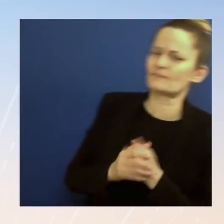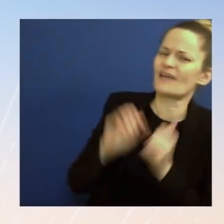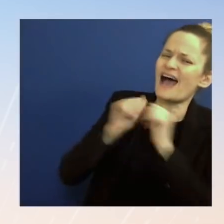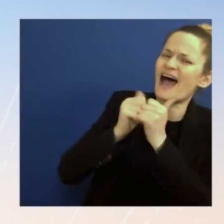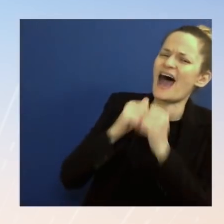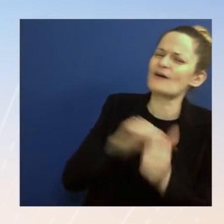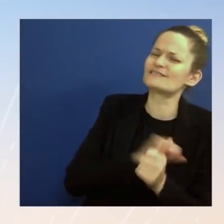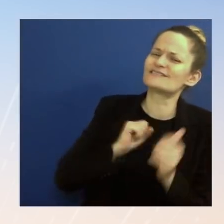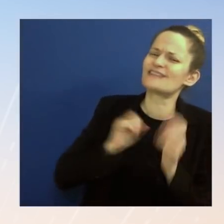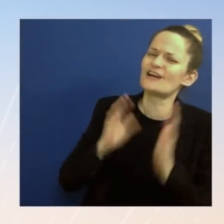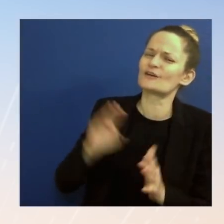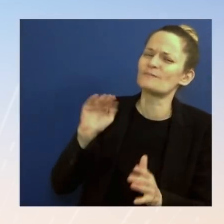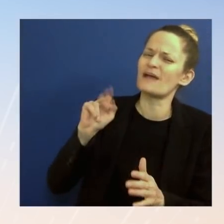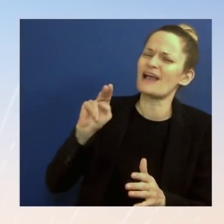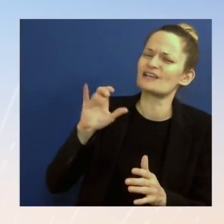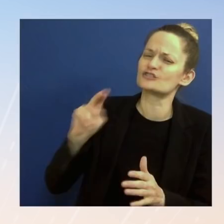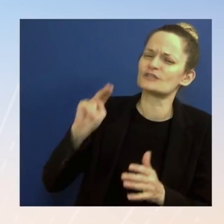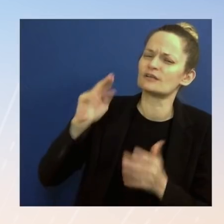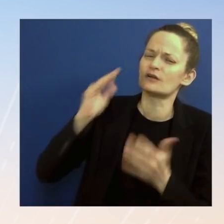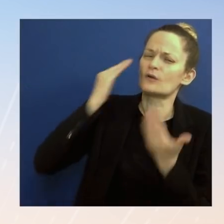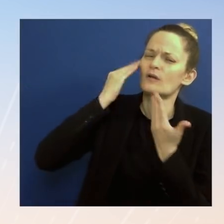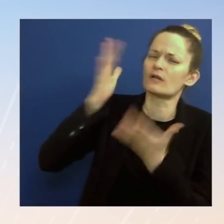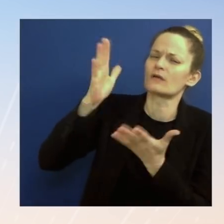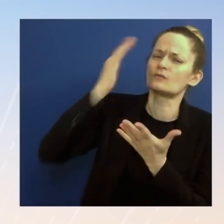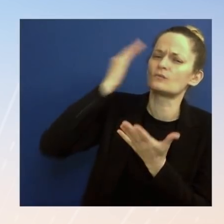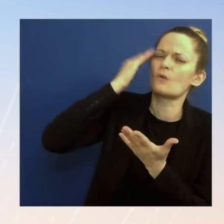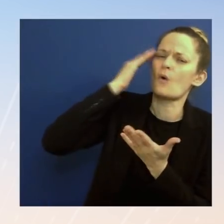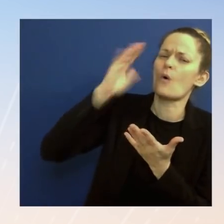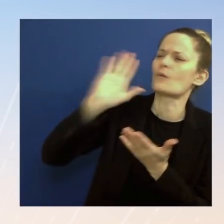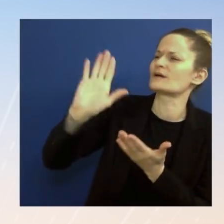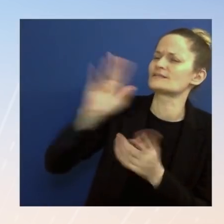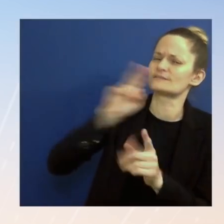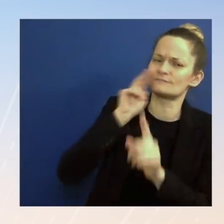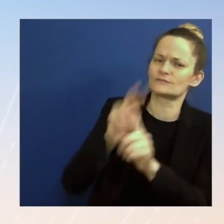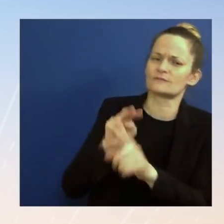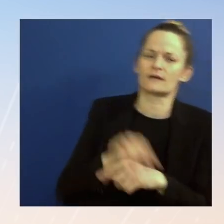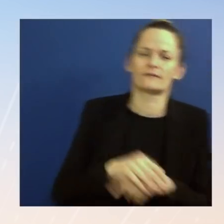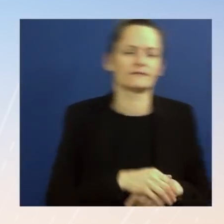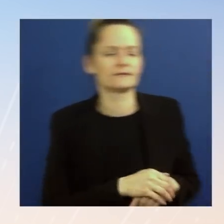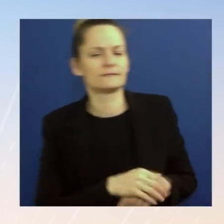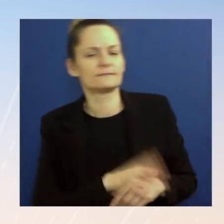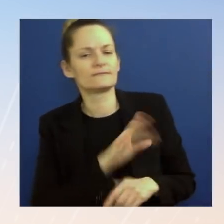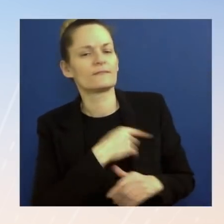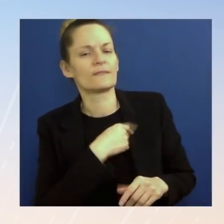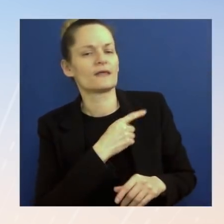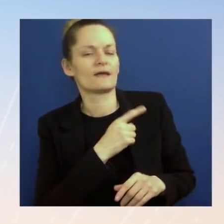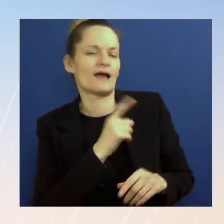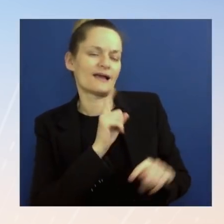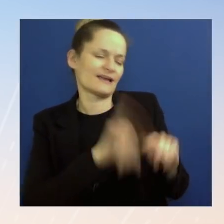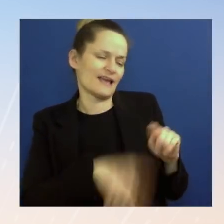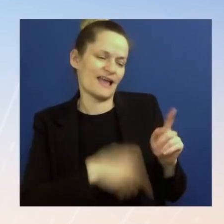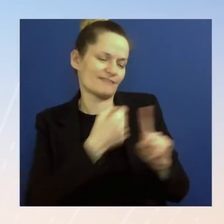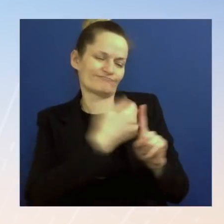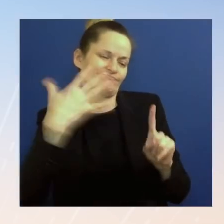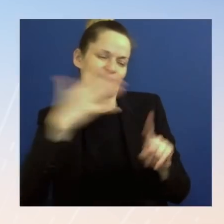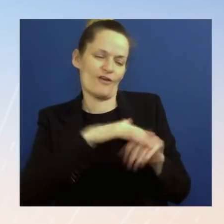The Press: Okay. And just one last question, if you don't mind. Ms. Psaki: Yep. The Press: How is the administration preparing to respond to the potential supplies chain shock --